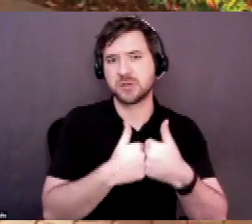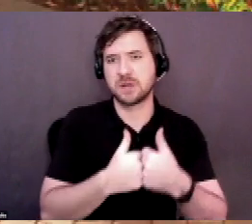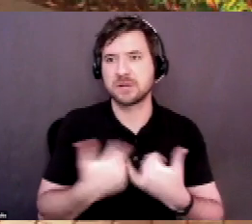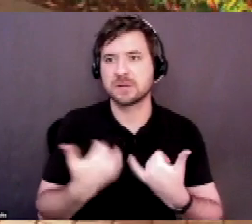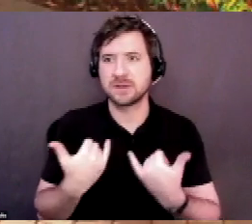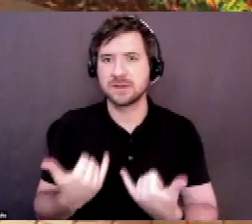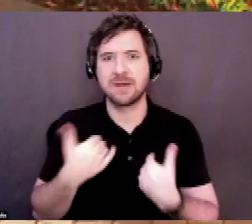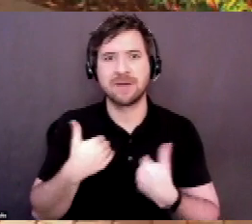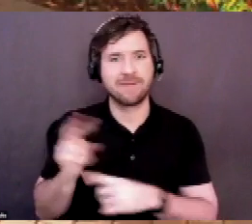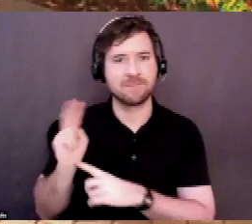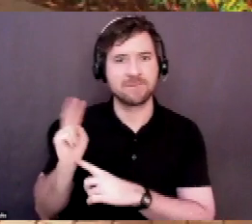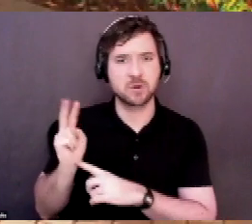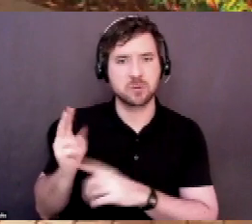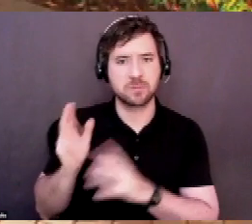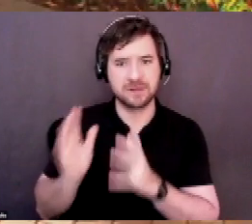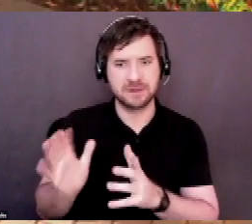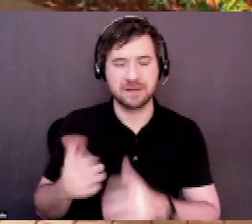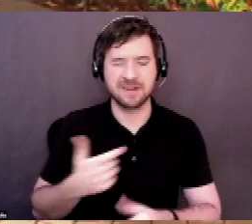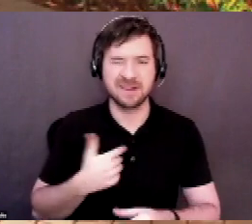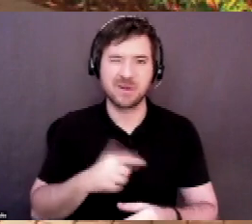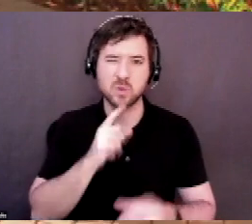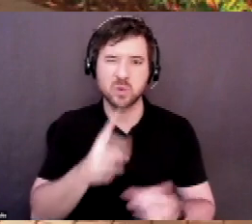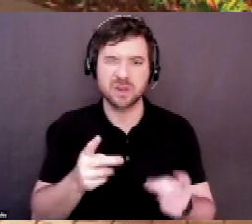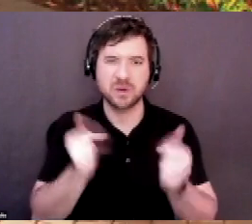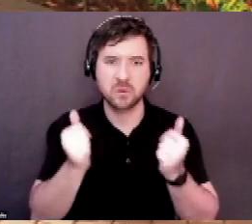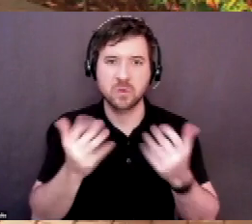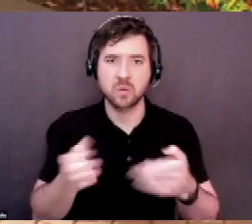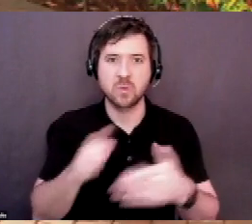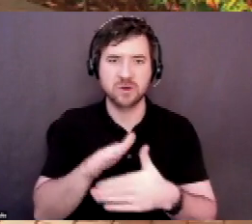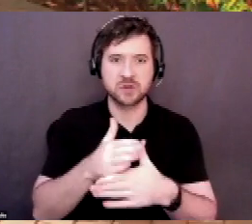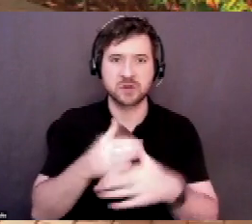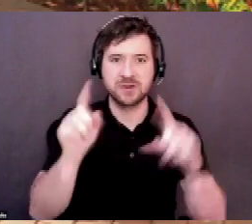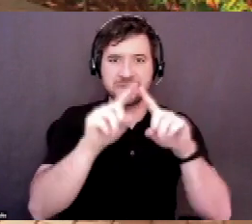I quickly just want to share my screen.